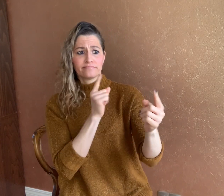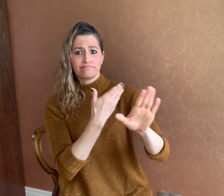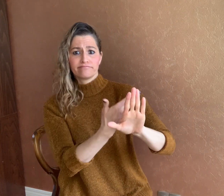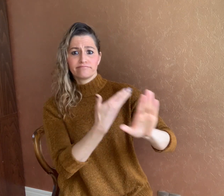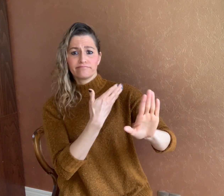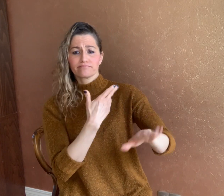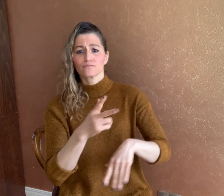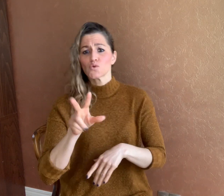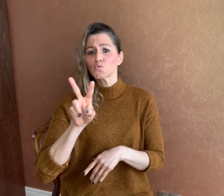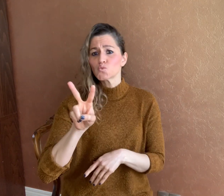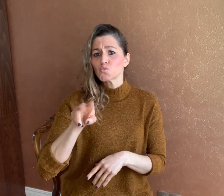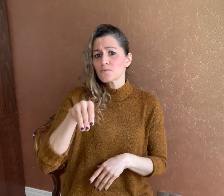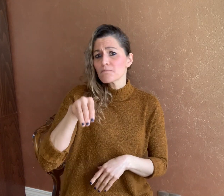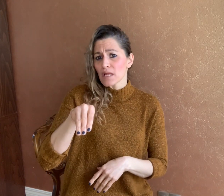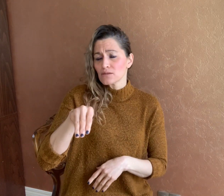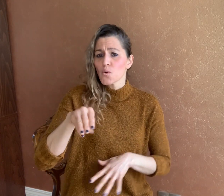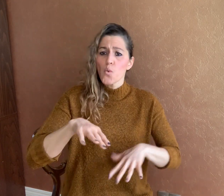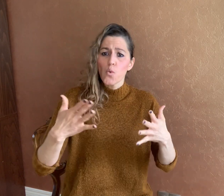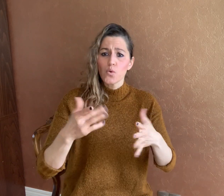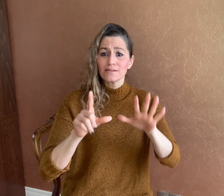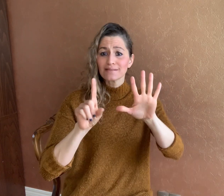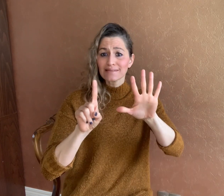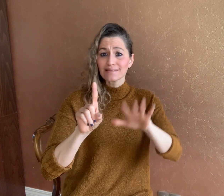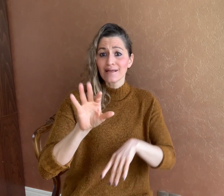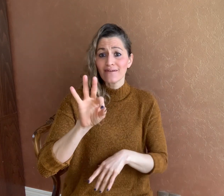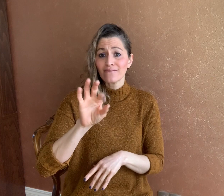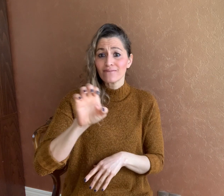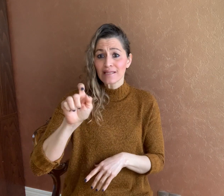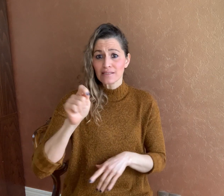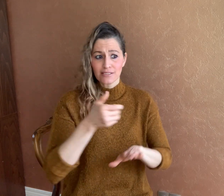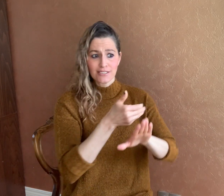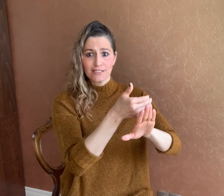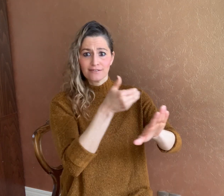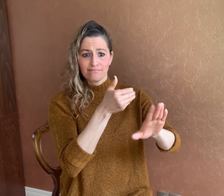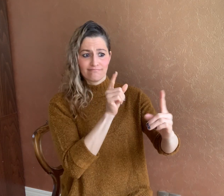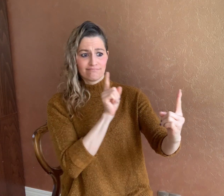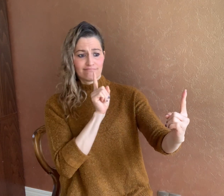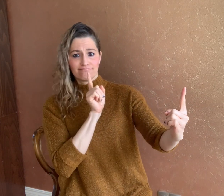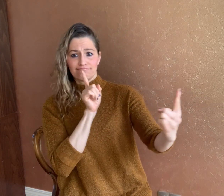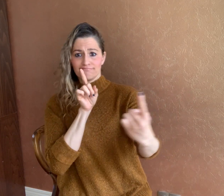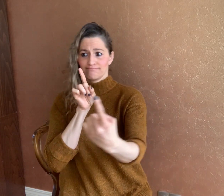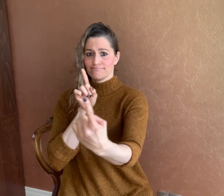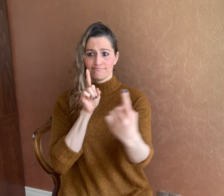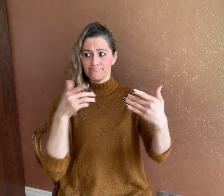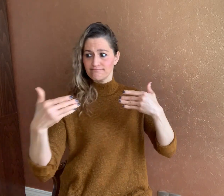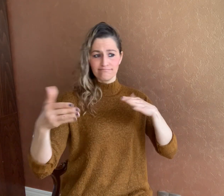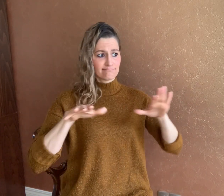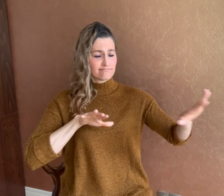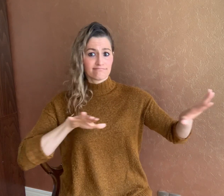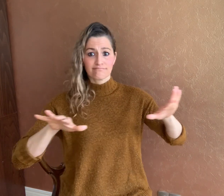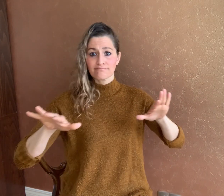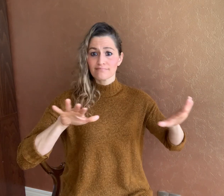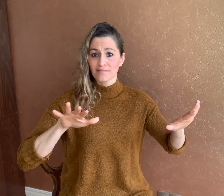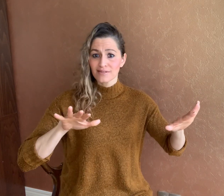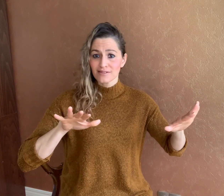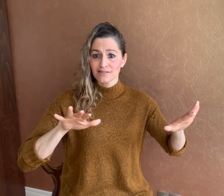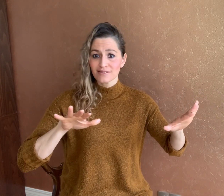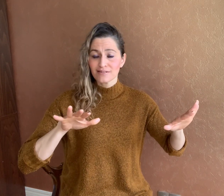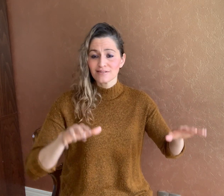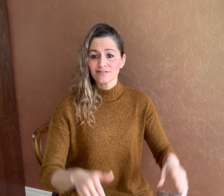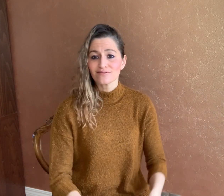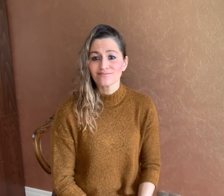at least a 6-foot distance between yourself and others.